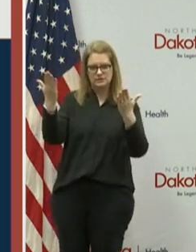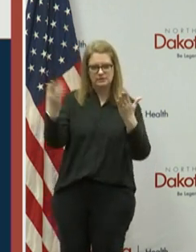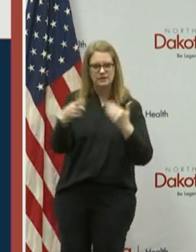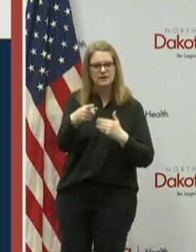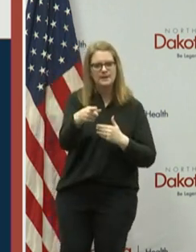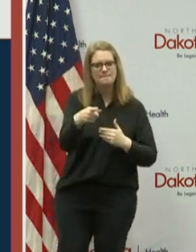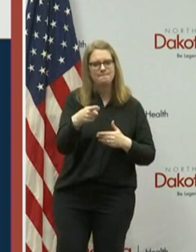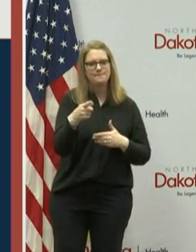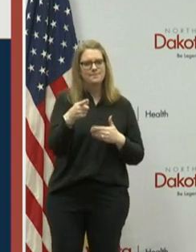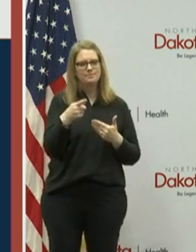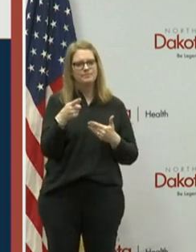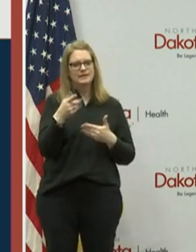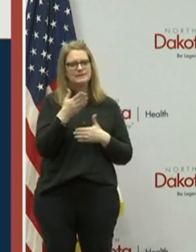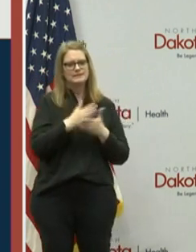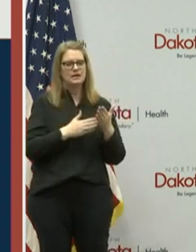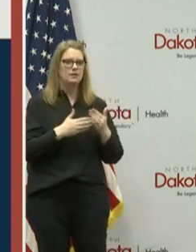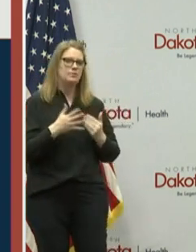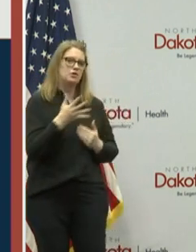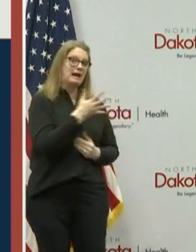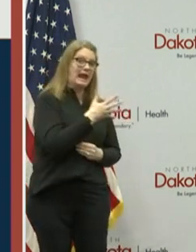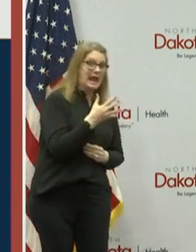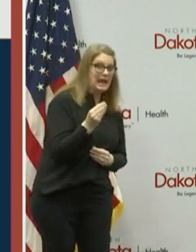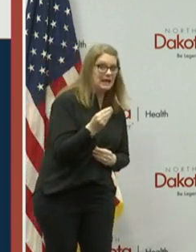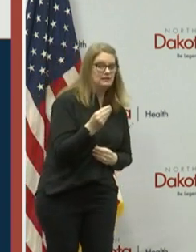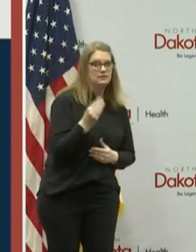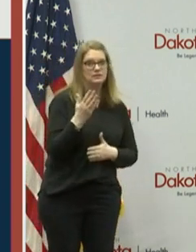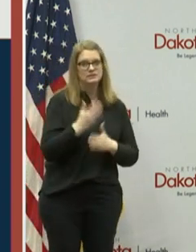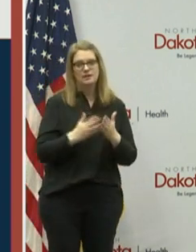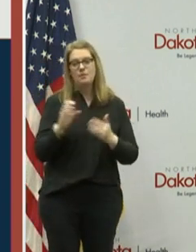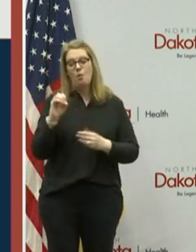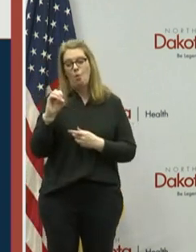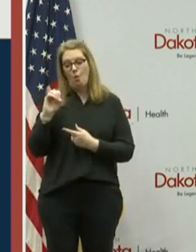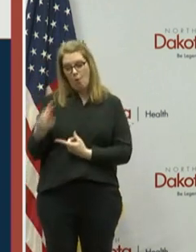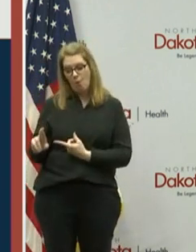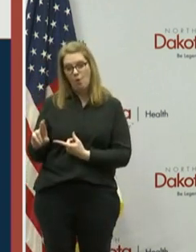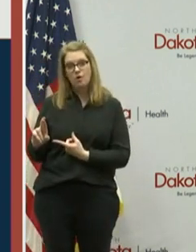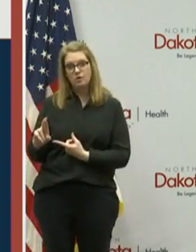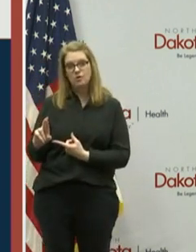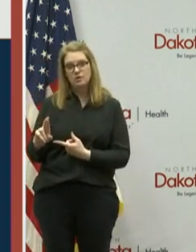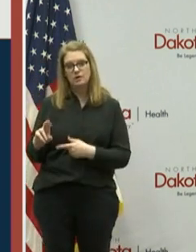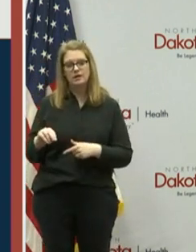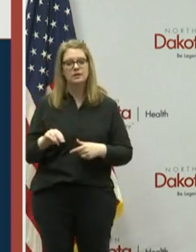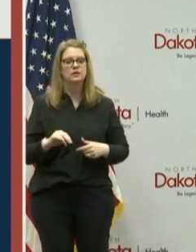AND SO WE WANT TO TALK A LITTLE BIT ABOUT THOSE FOR A SECOND,